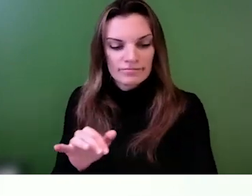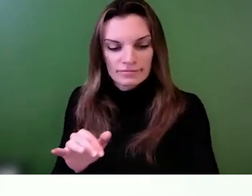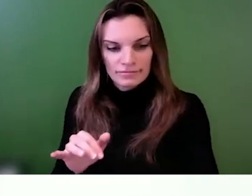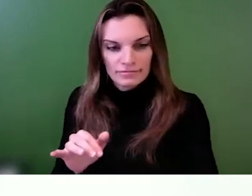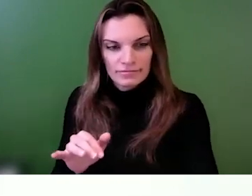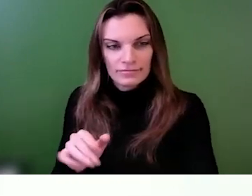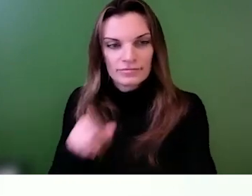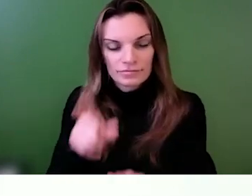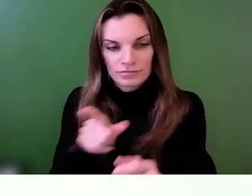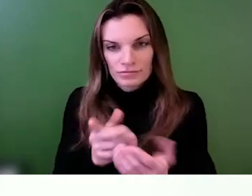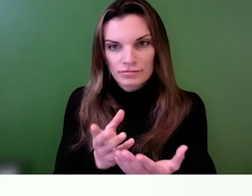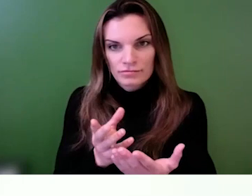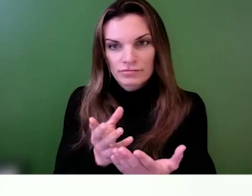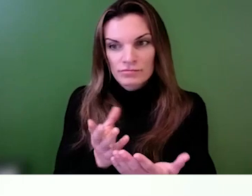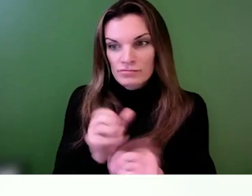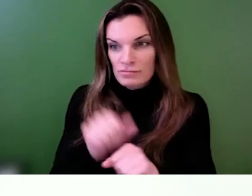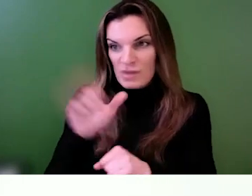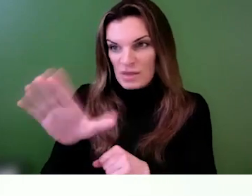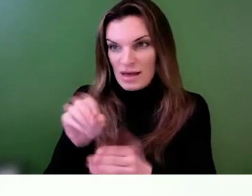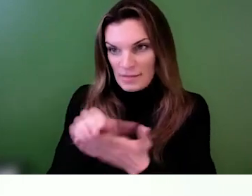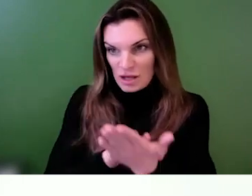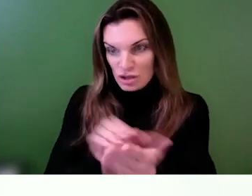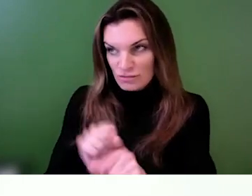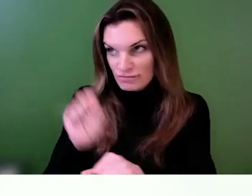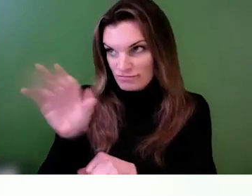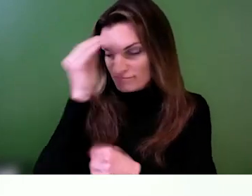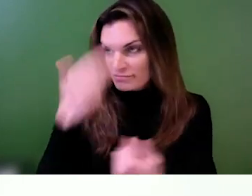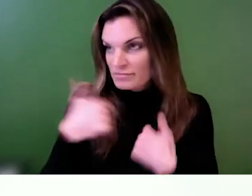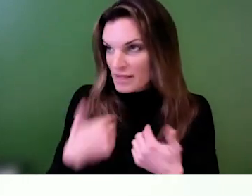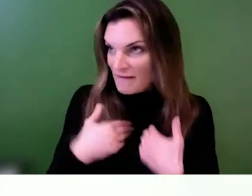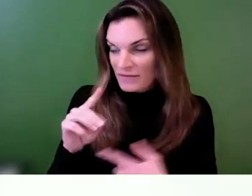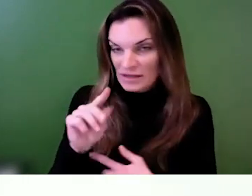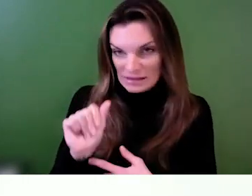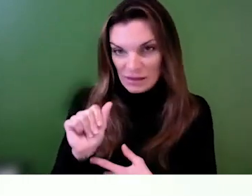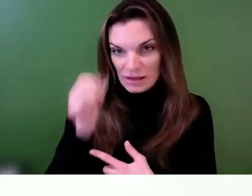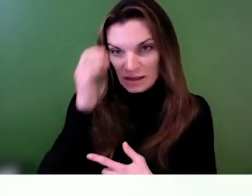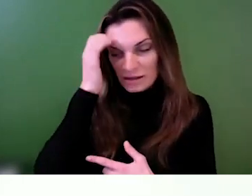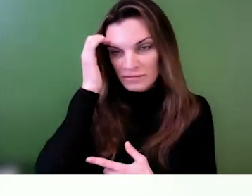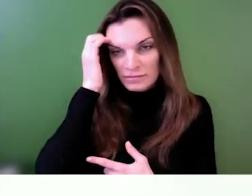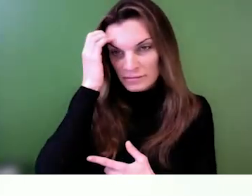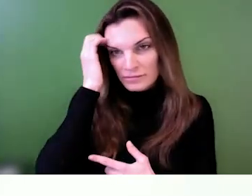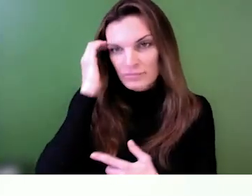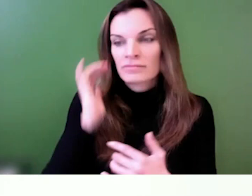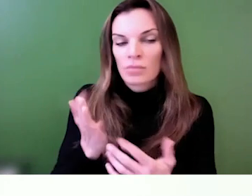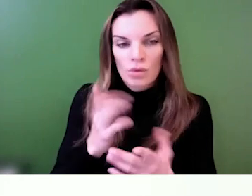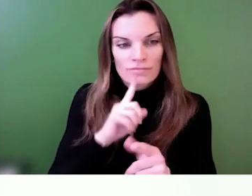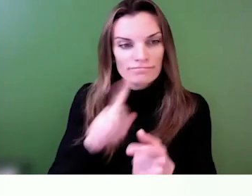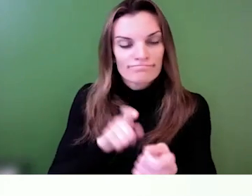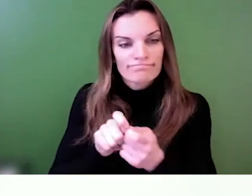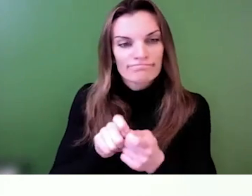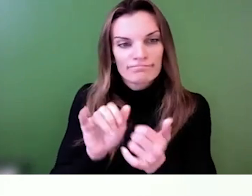submitting that application to let them know you are a person with a disability and how that manifests, how that looks